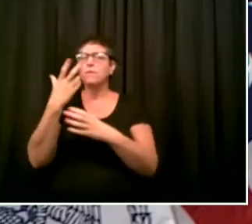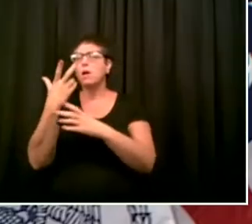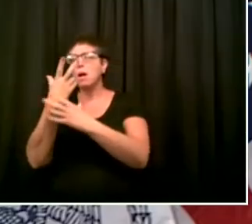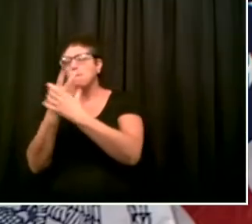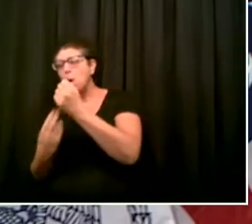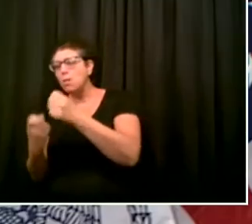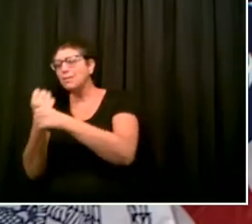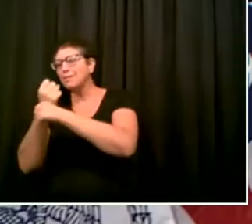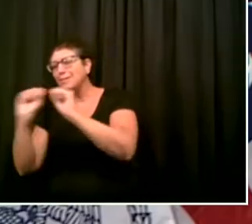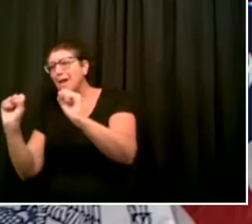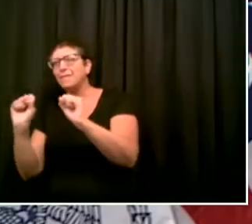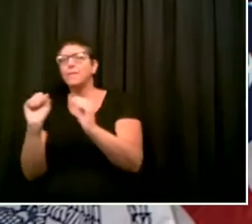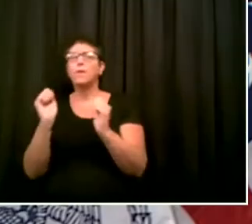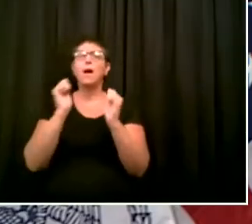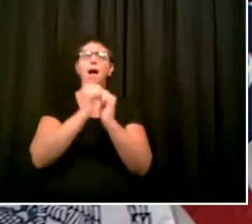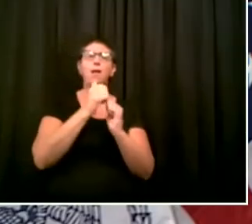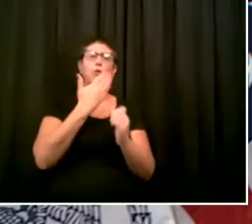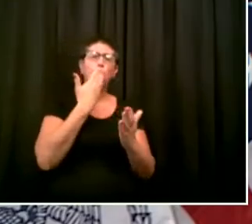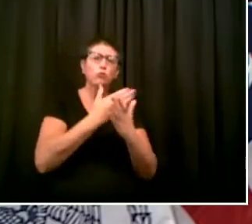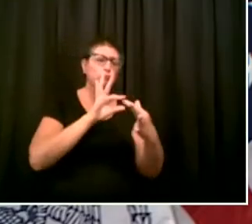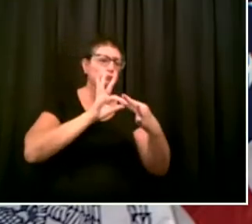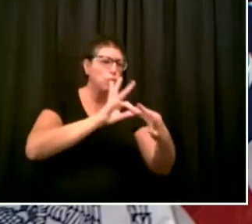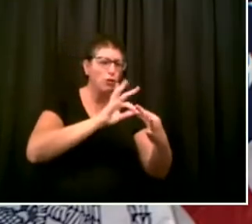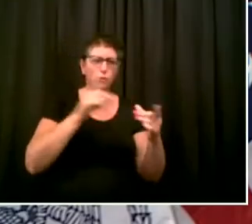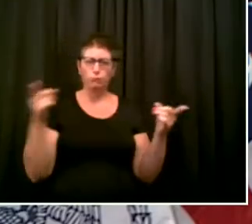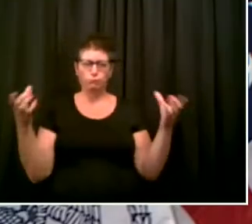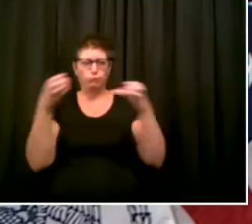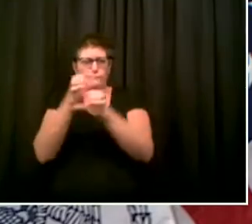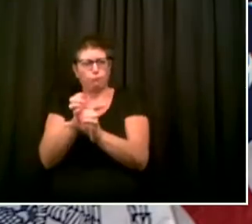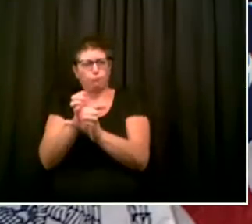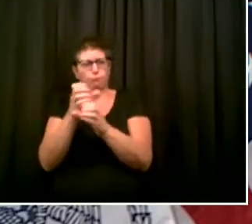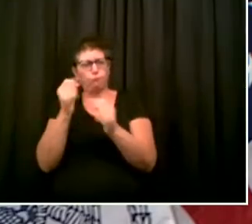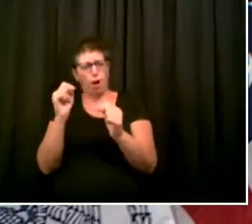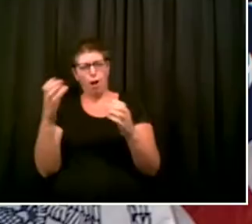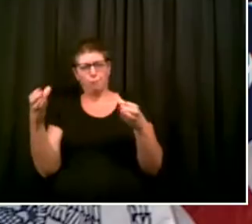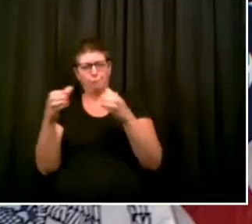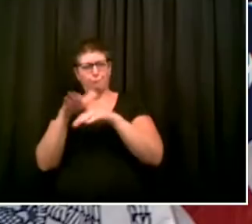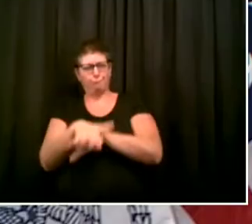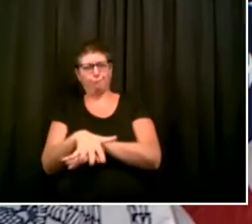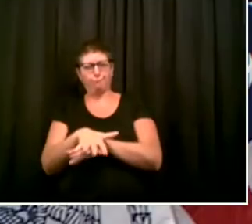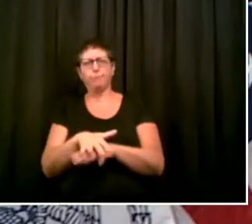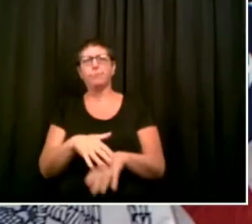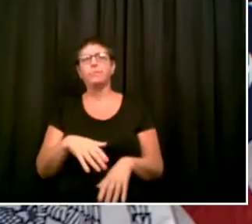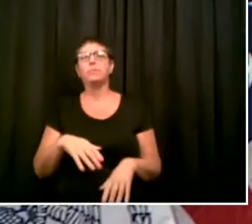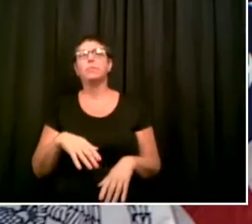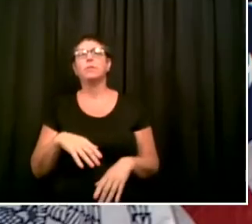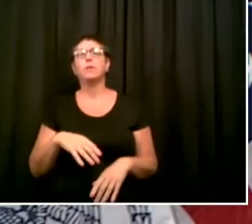WALK HAND IN HAND. THERE'S NO CONTRADICTION BETWEEN A SAFE